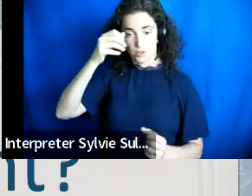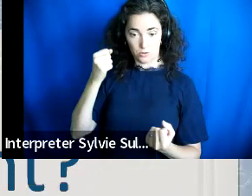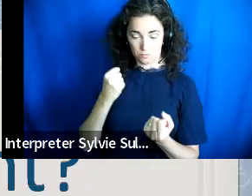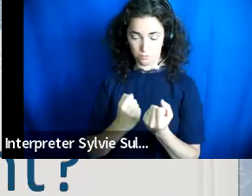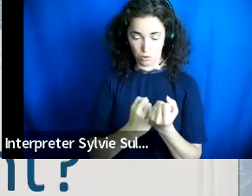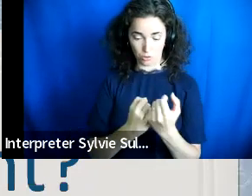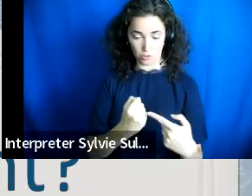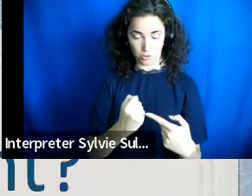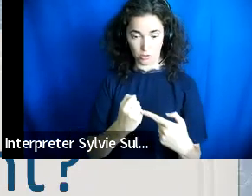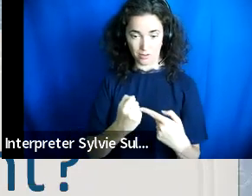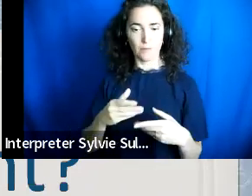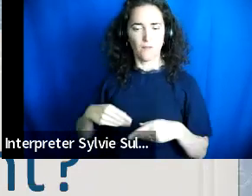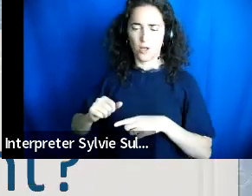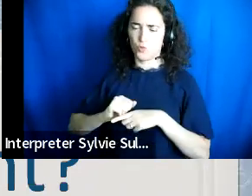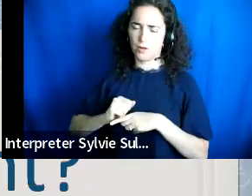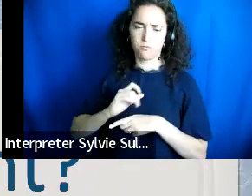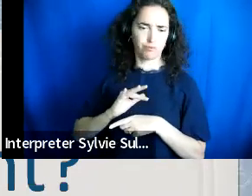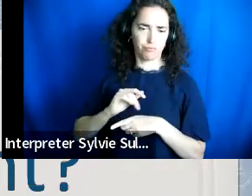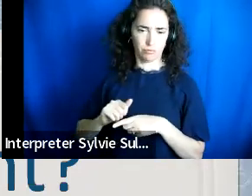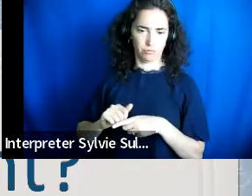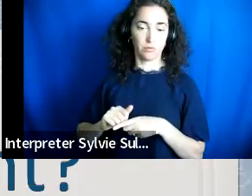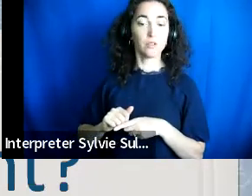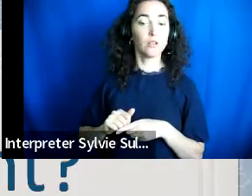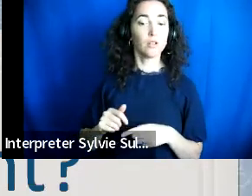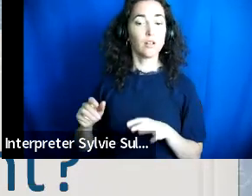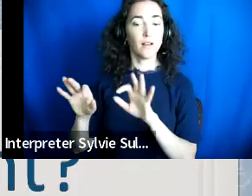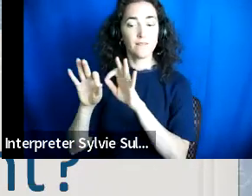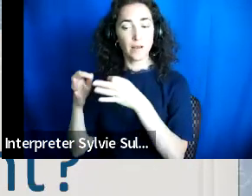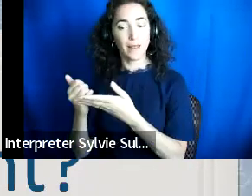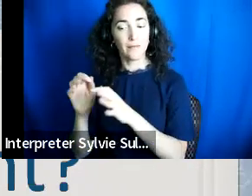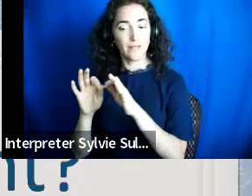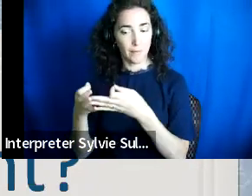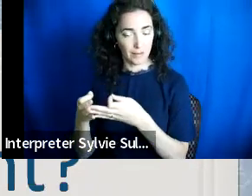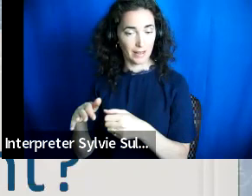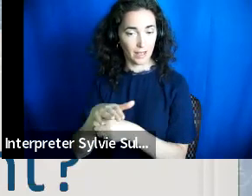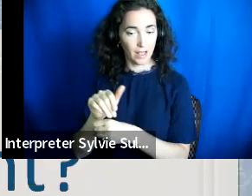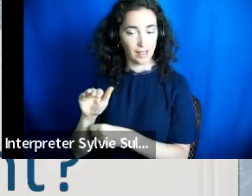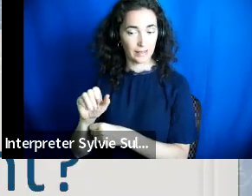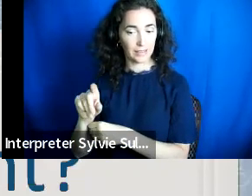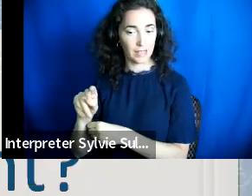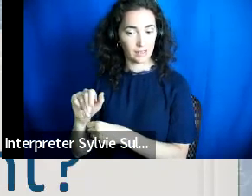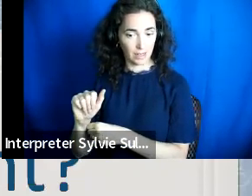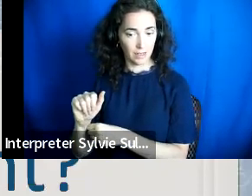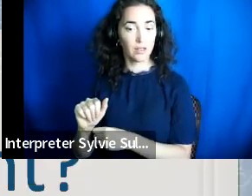So we are families. The staff of family, self, and families are kidding and parent connections trained by parents. Parent, U.S.A.